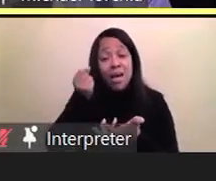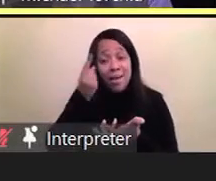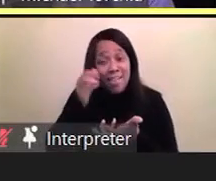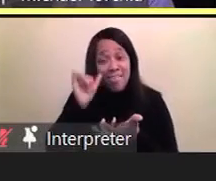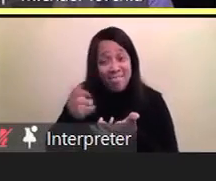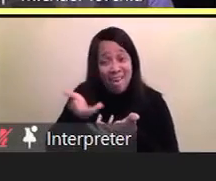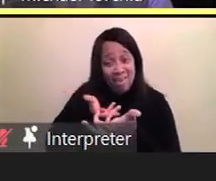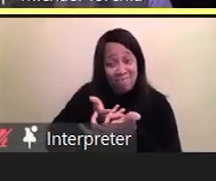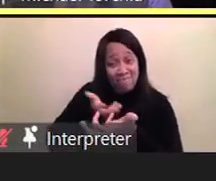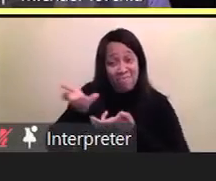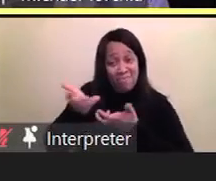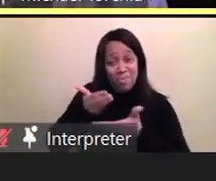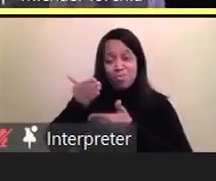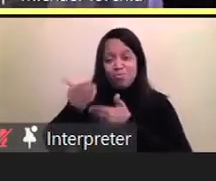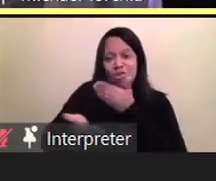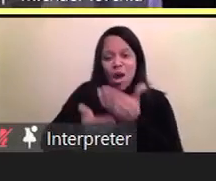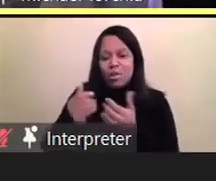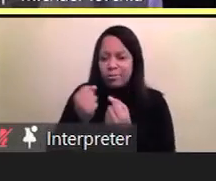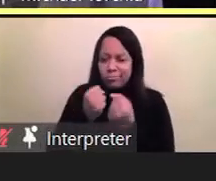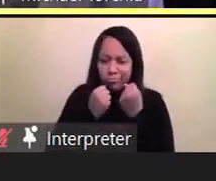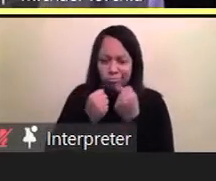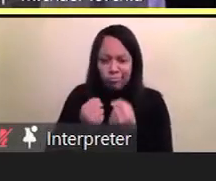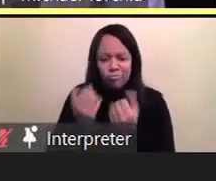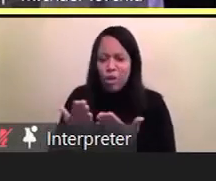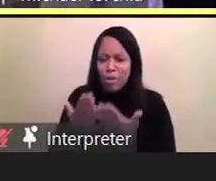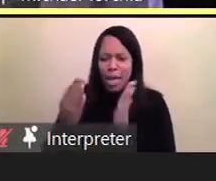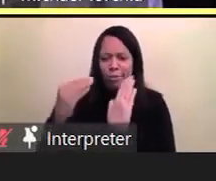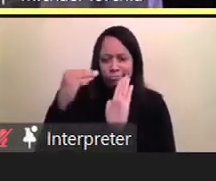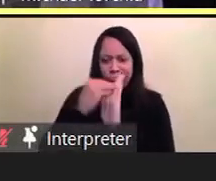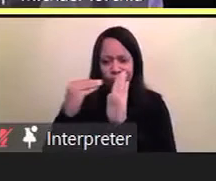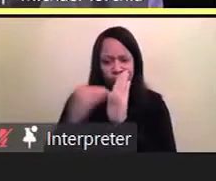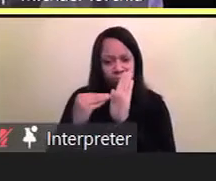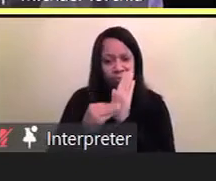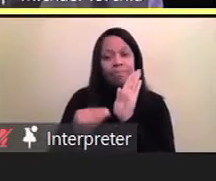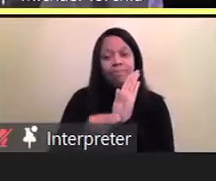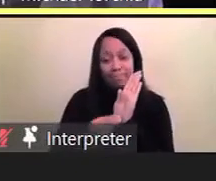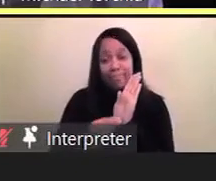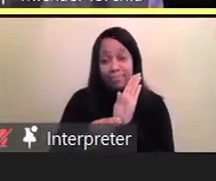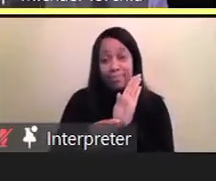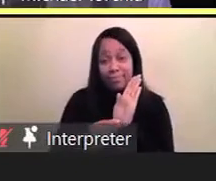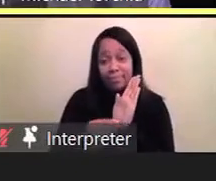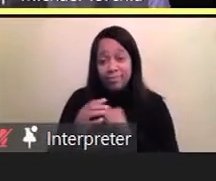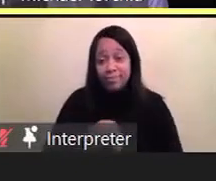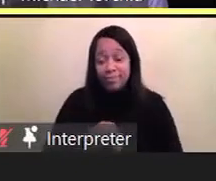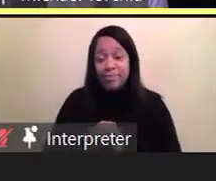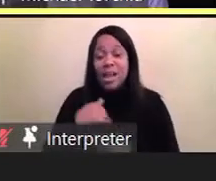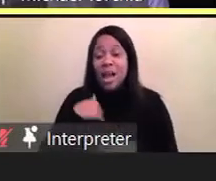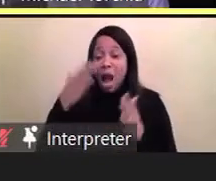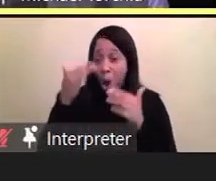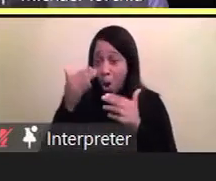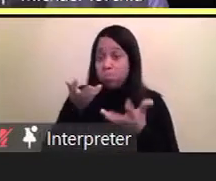of that interactive process. Hopefully you come to an agreement. If you don't, you don't.